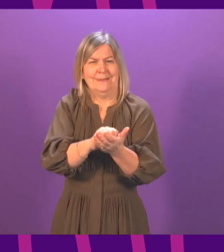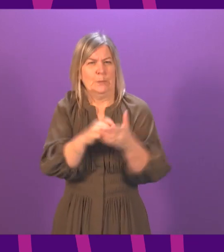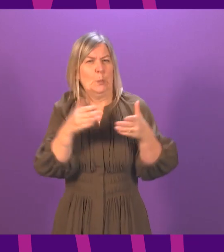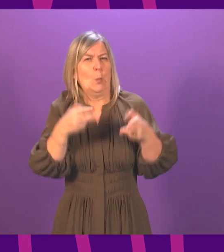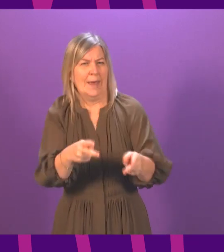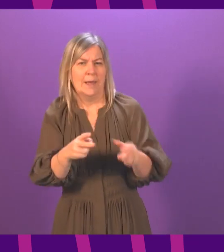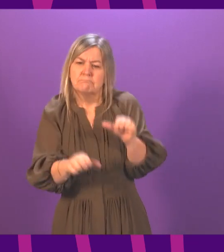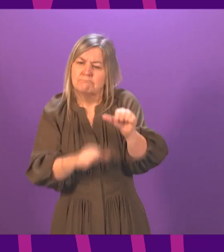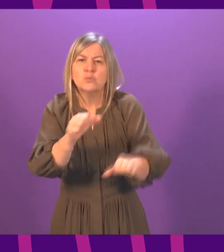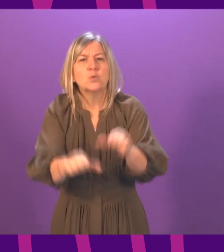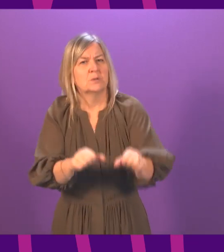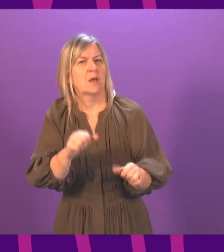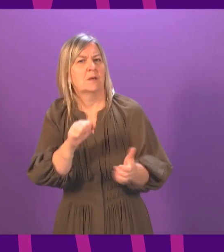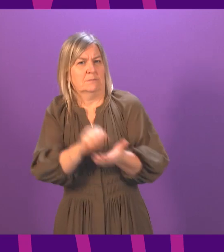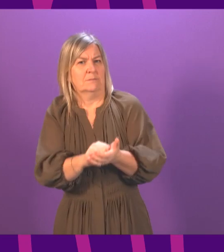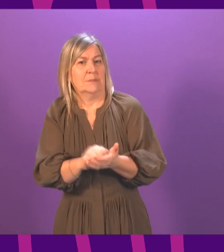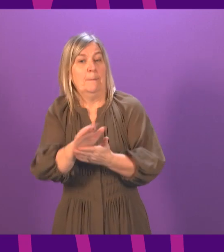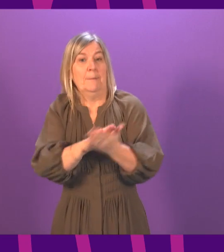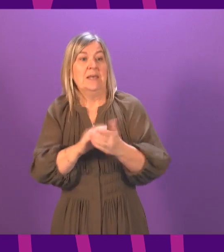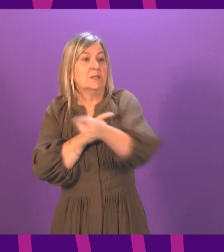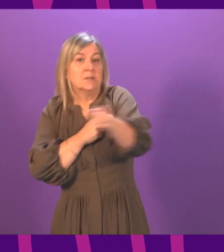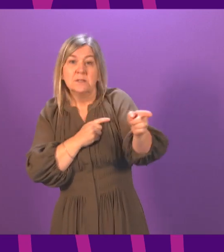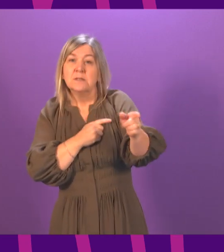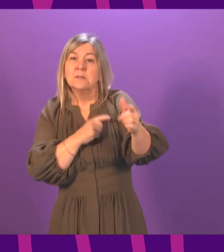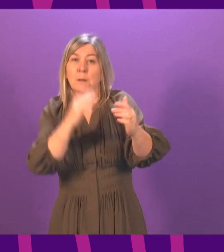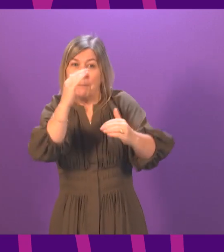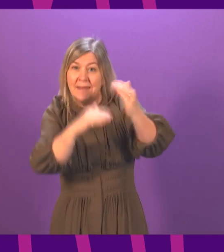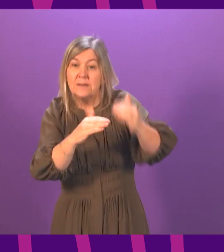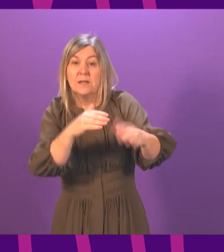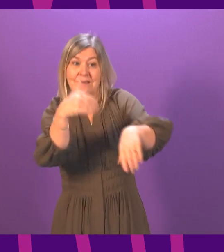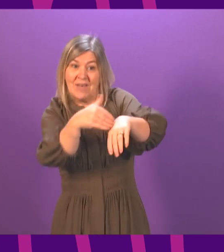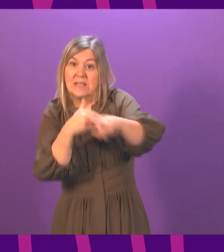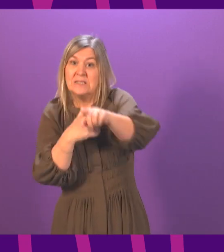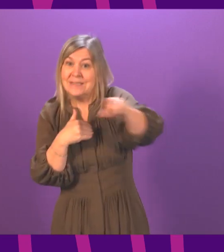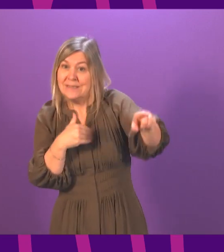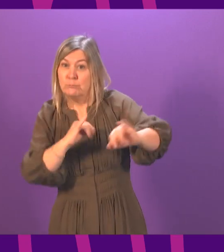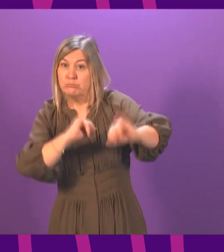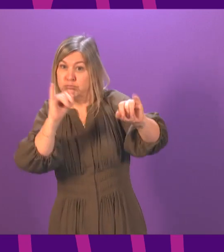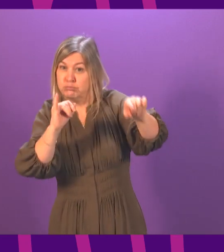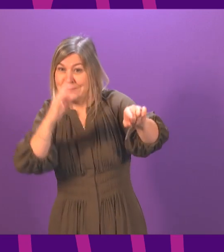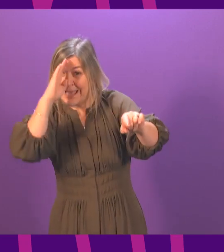who are currently living in buildings that are affected by cladding, but also to make sure that,